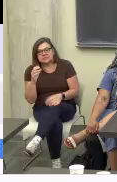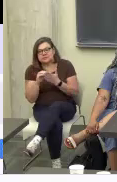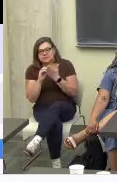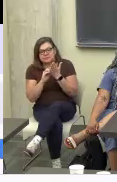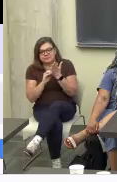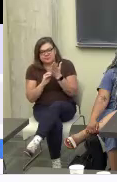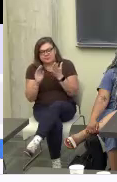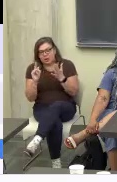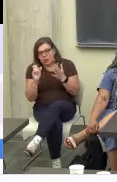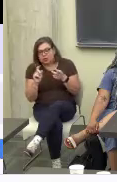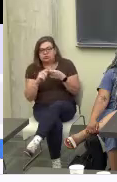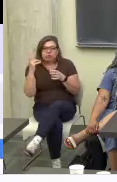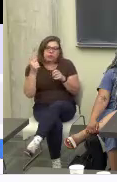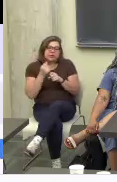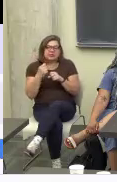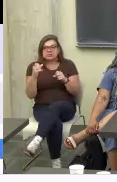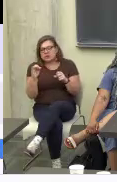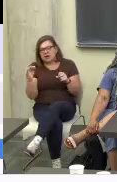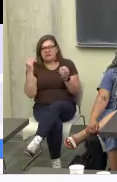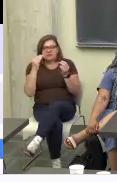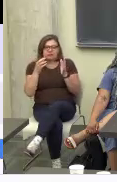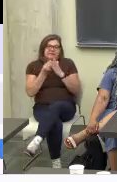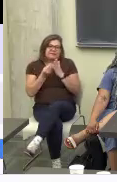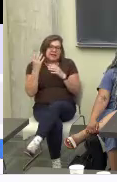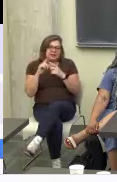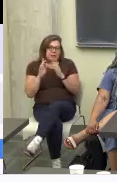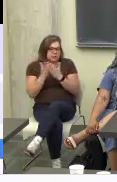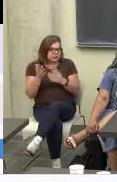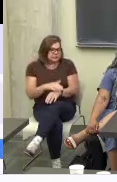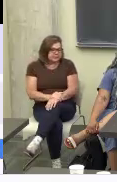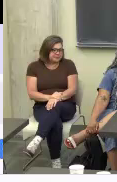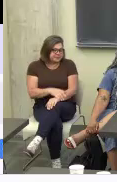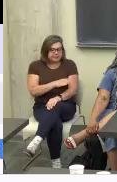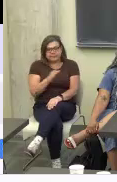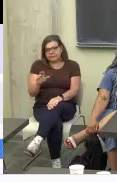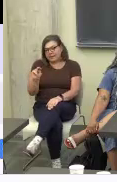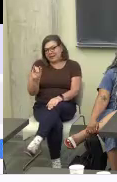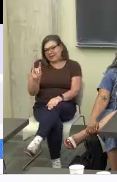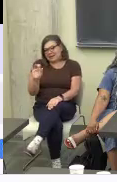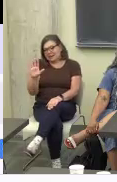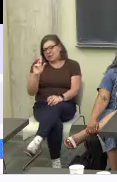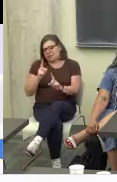years off to kind of reflect the book Natalie, your point about engagement and